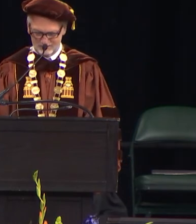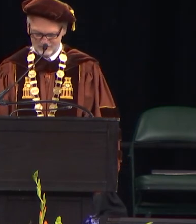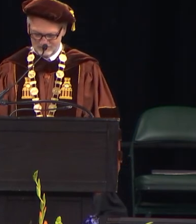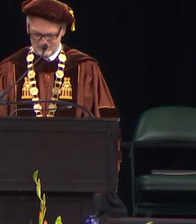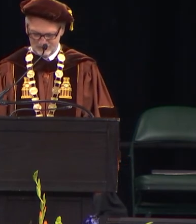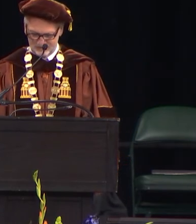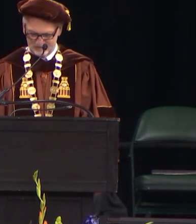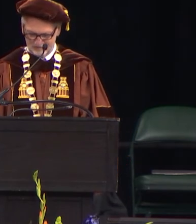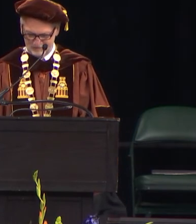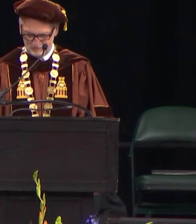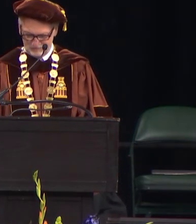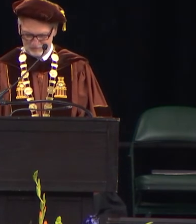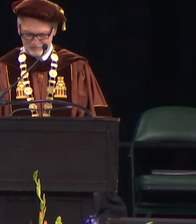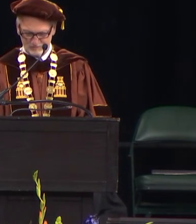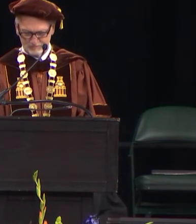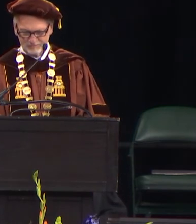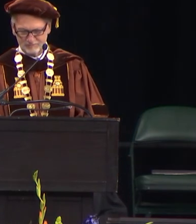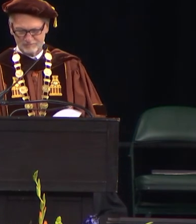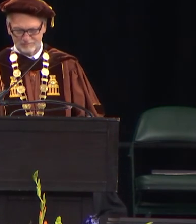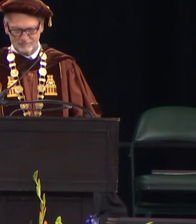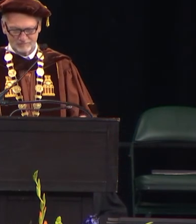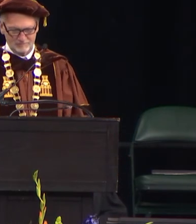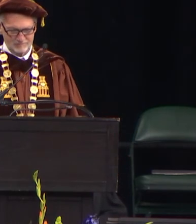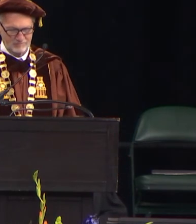(audience applauding)